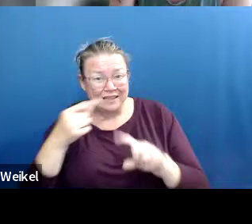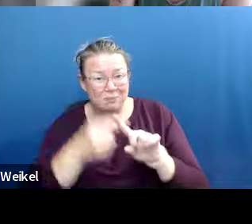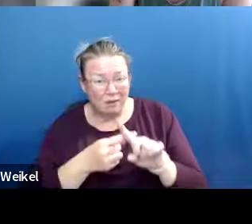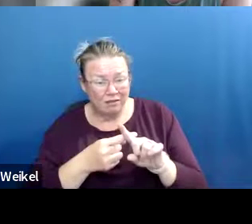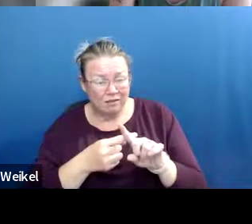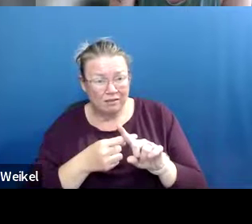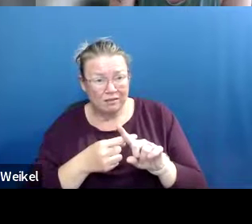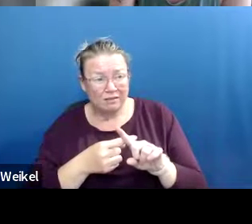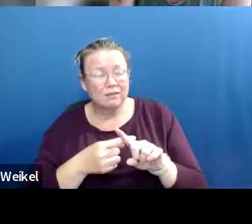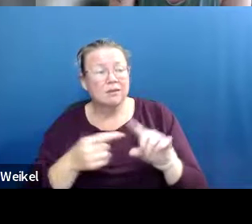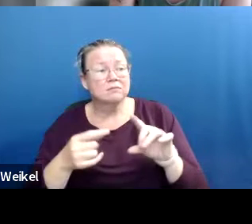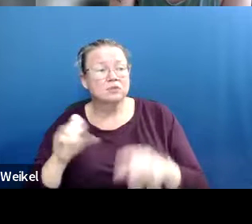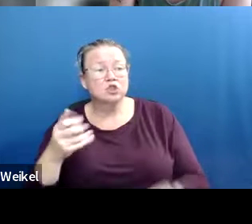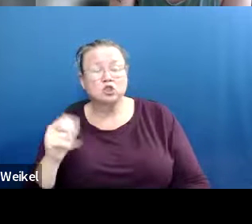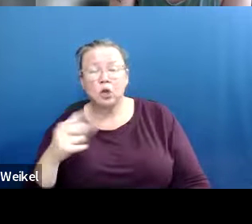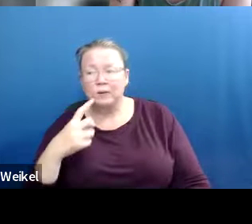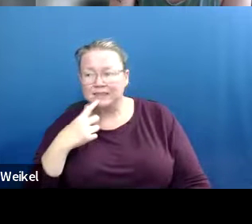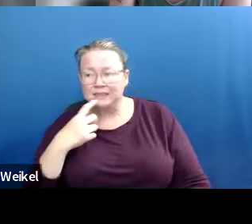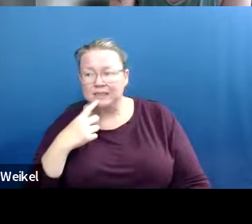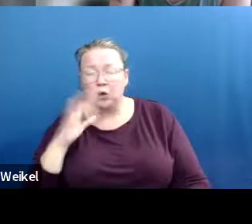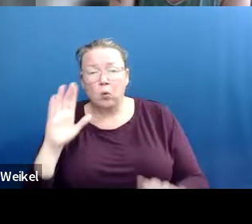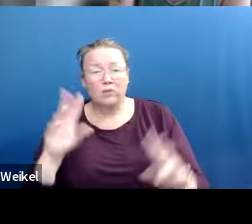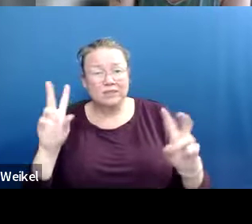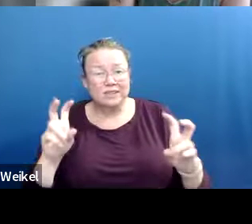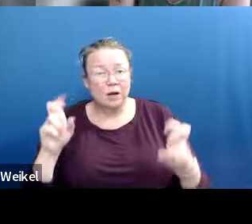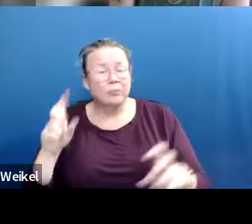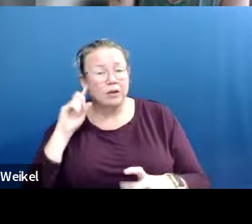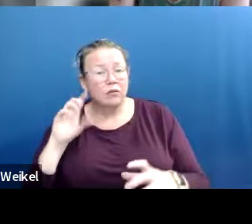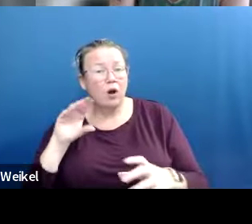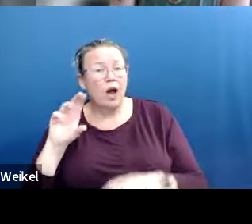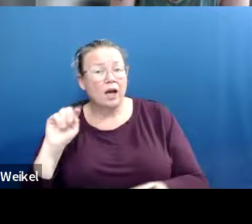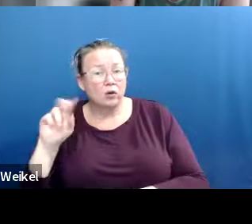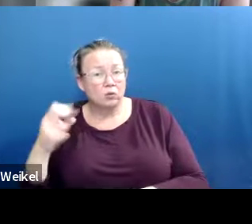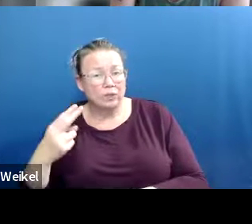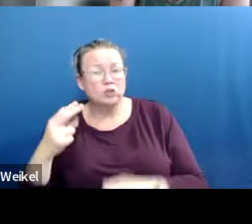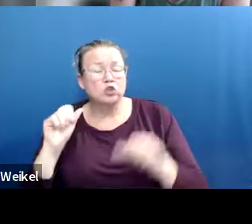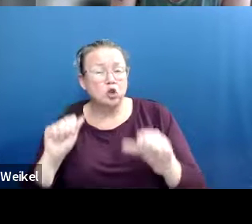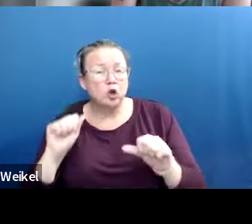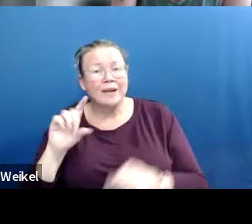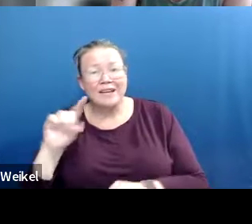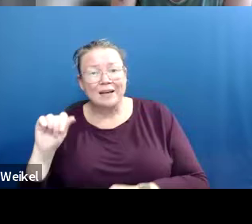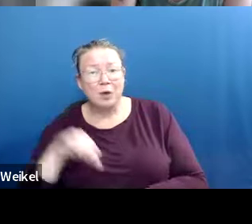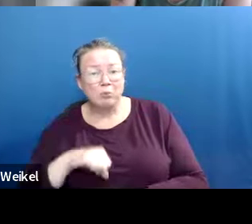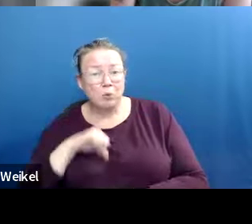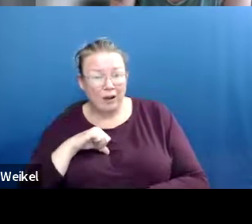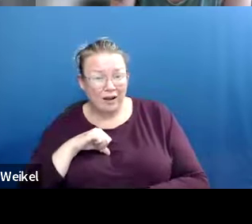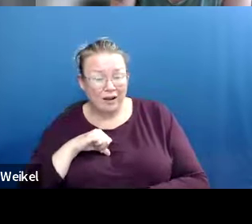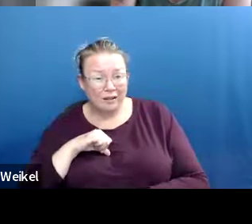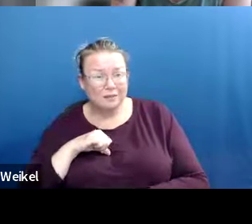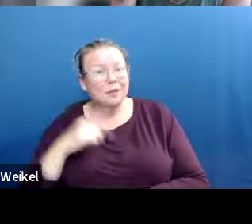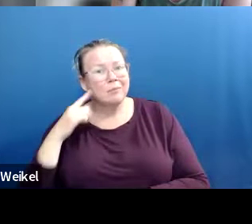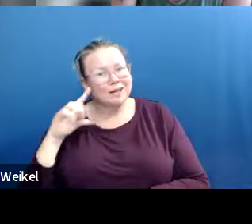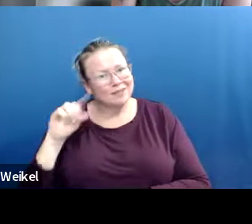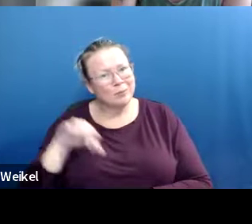Harm (He/Him): Sharon said. A great topic for outreach this month could be disability, pride because it's disability. Pride month